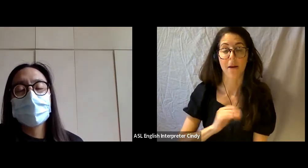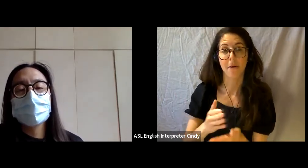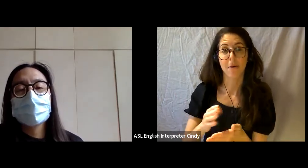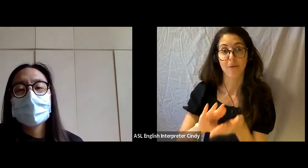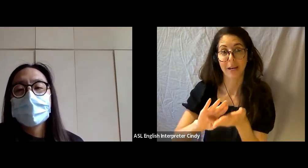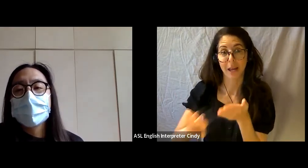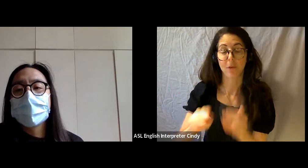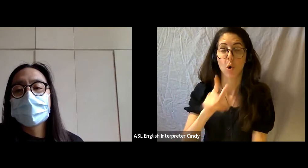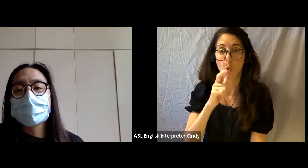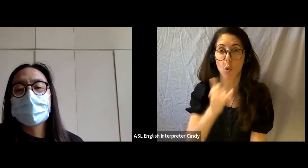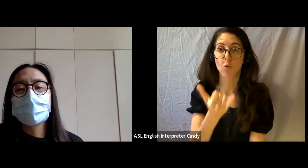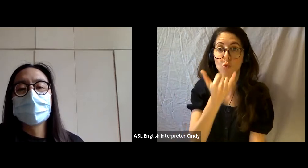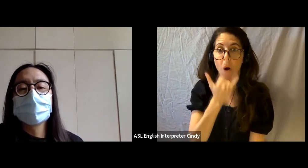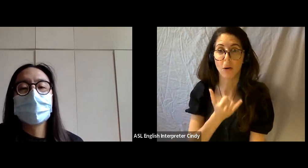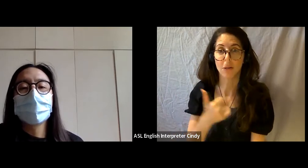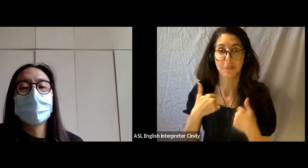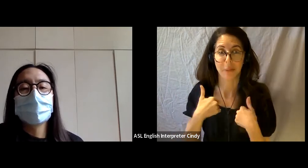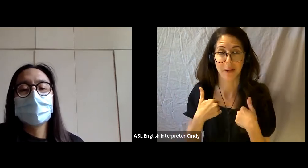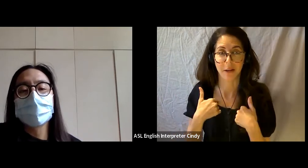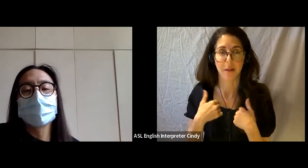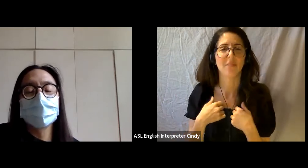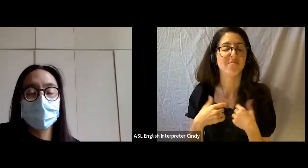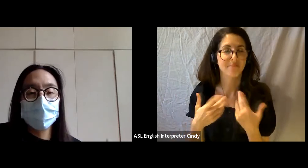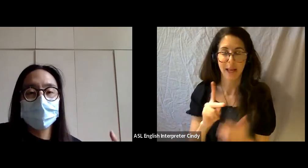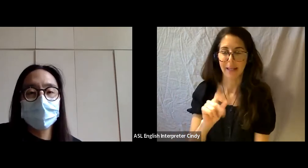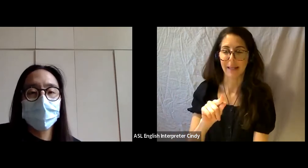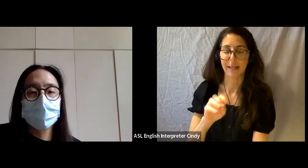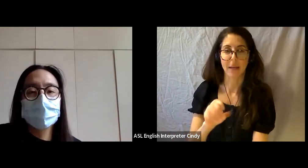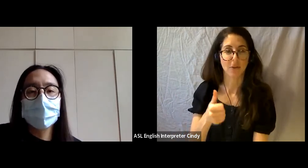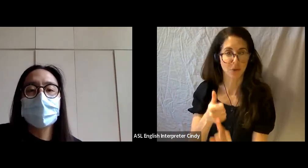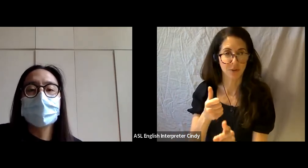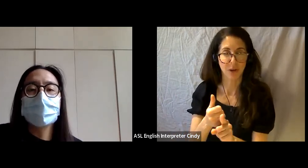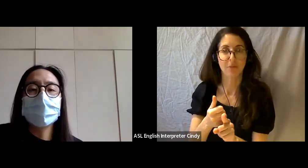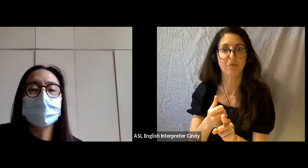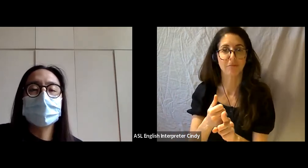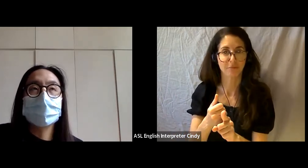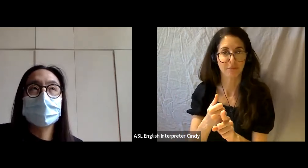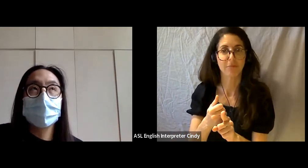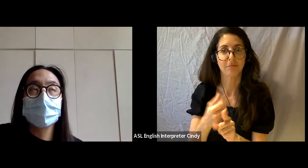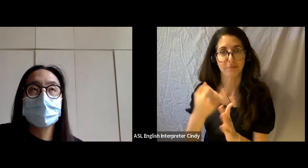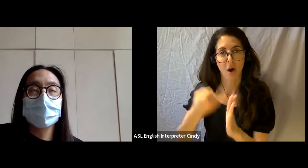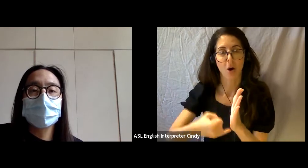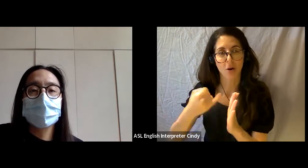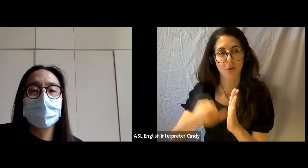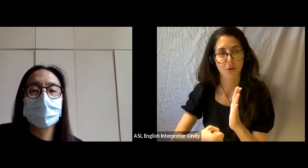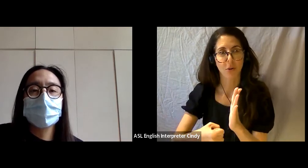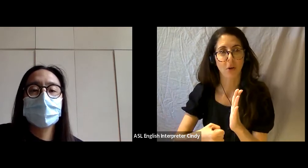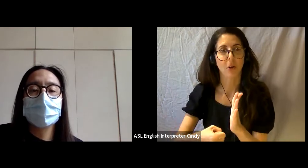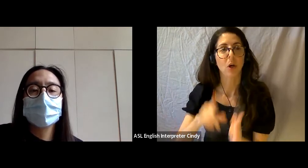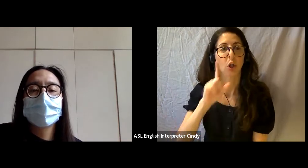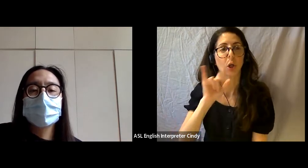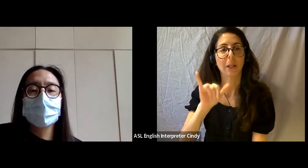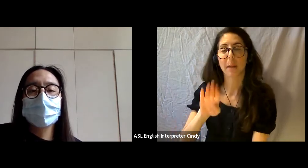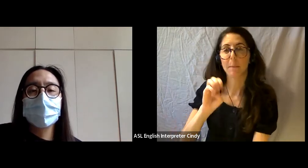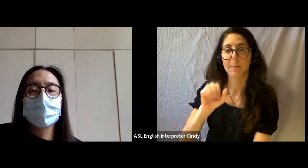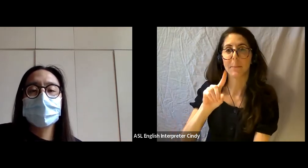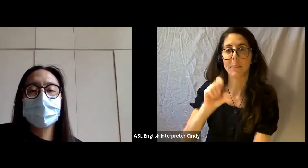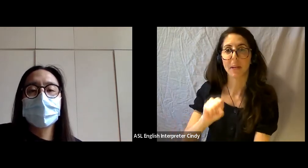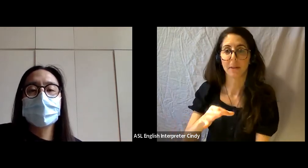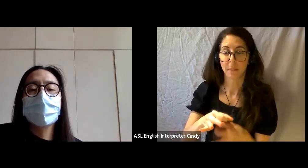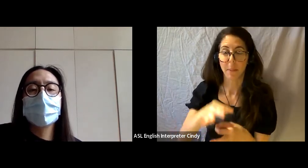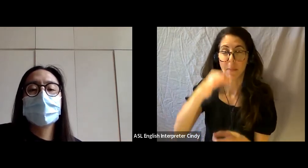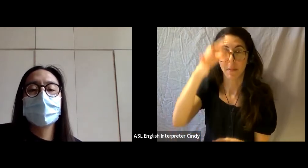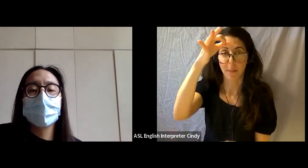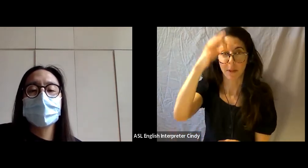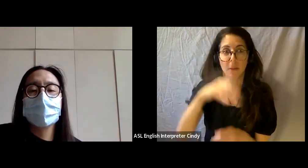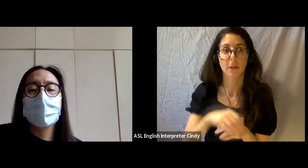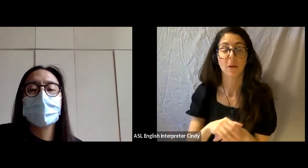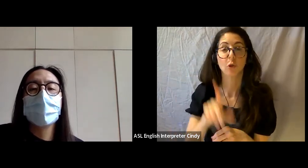This is also a piece by Kate, it involves a bead kind of installation shaped to look like fire coming out of a copper pot